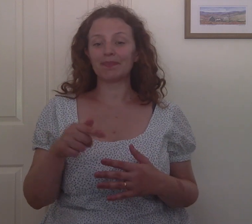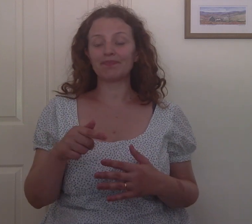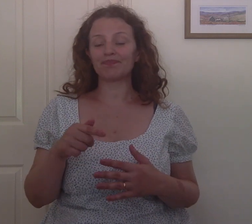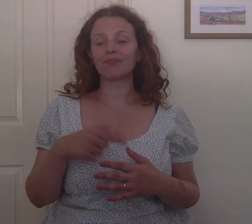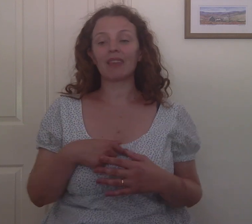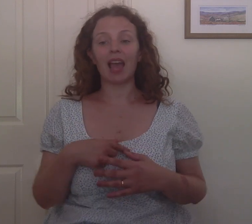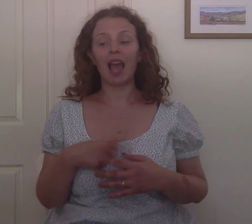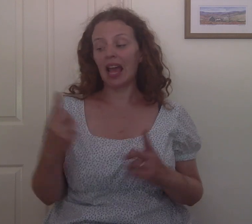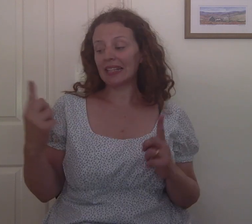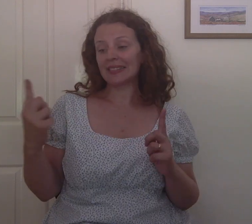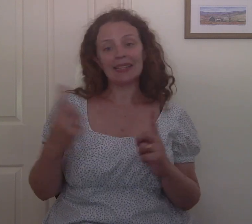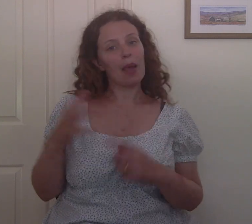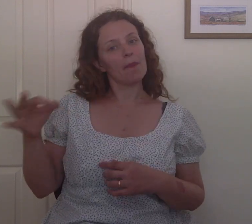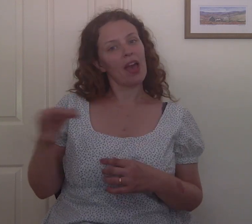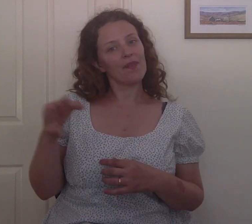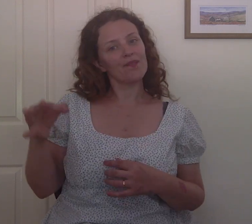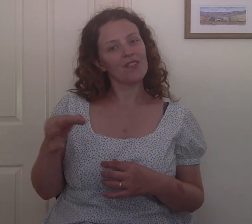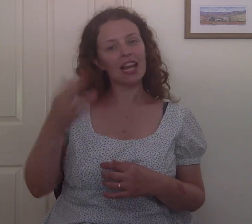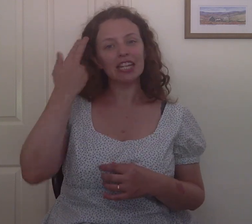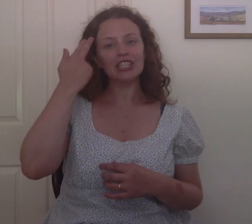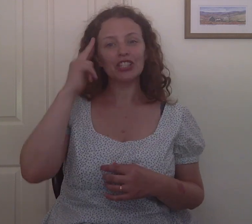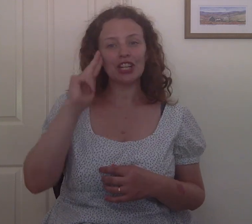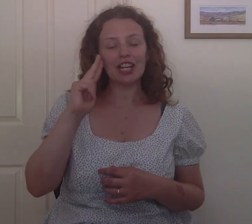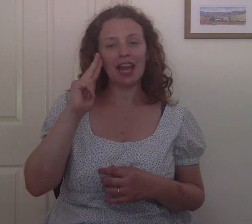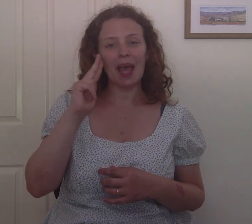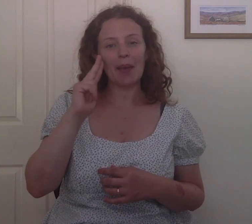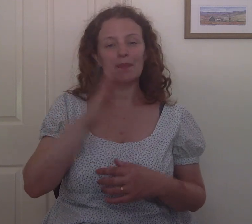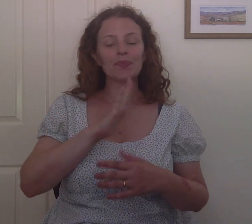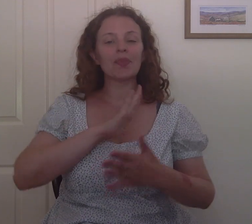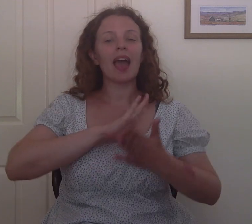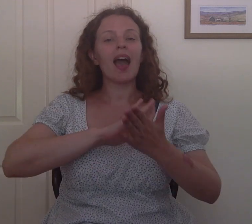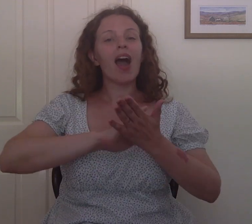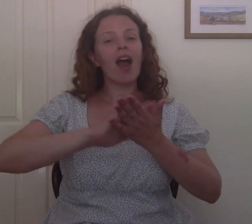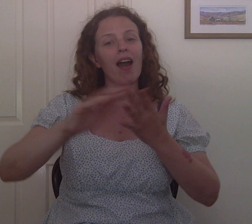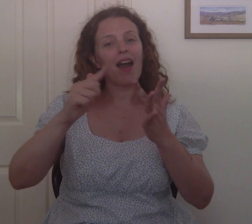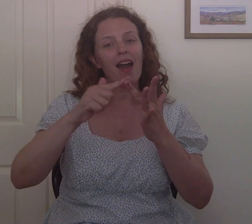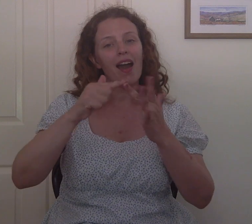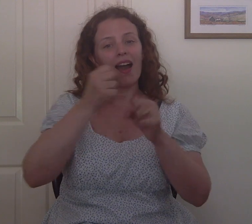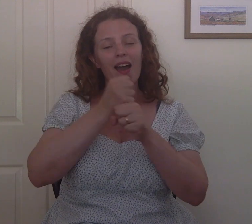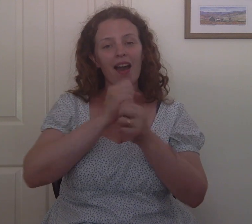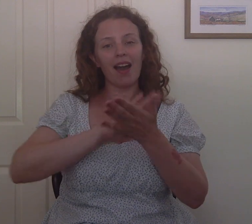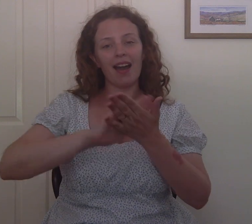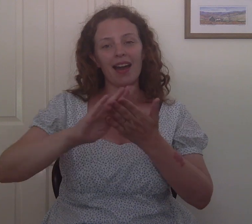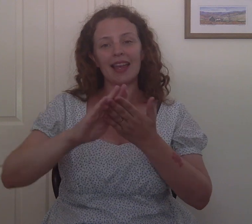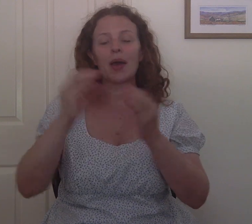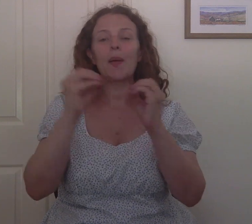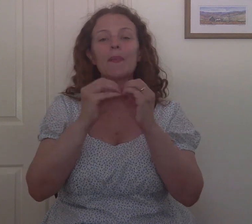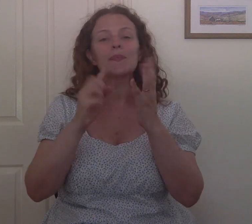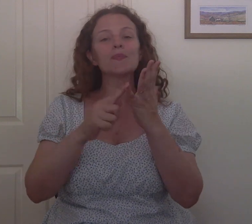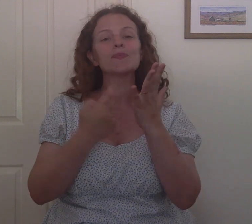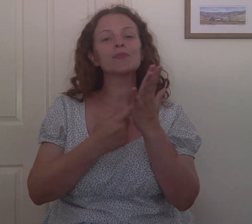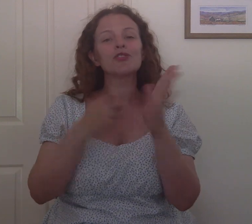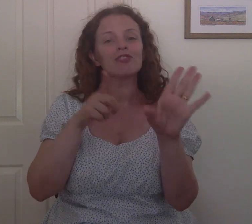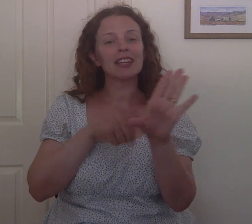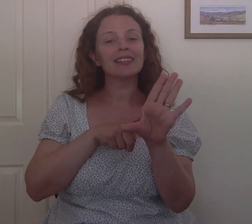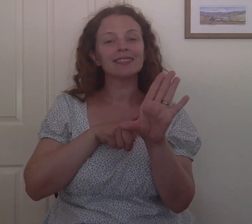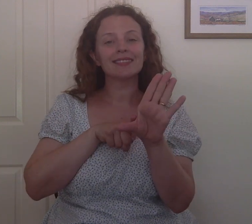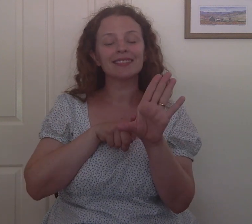The nearby village's name is Highbury